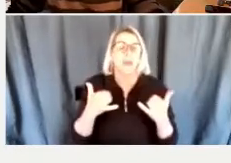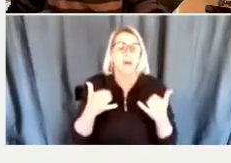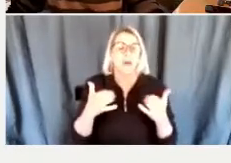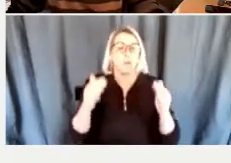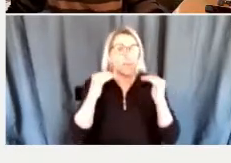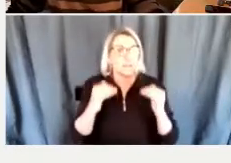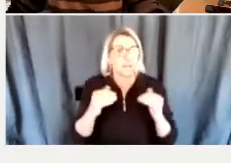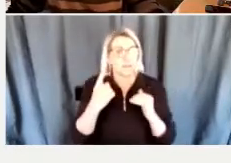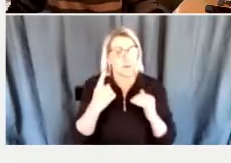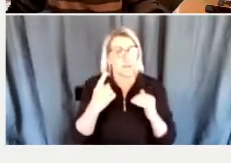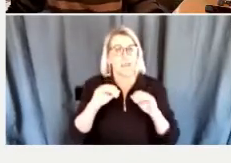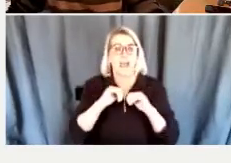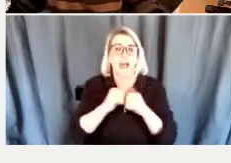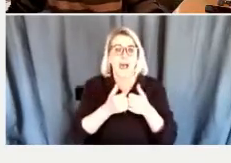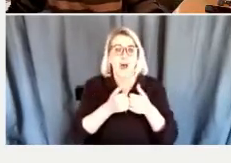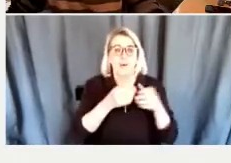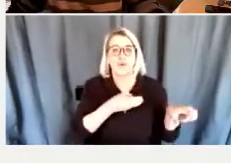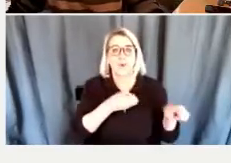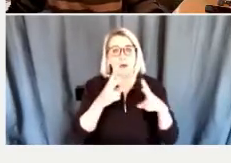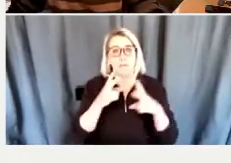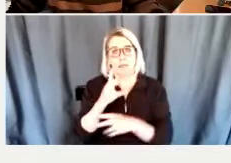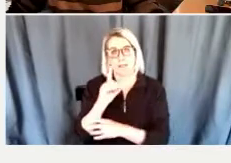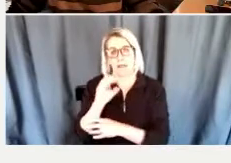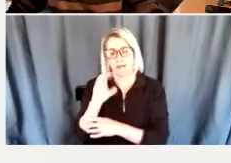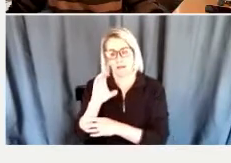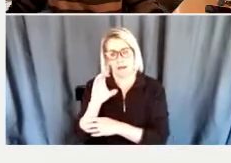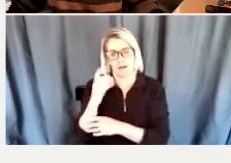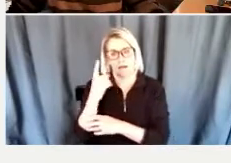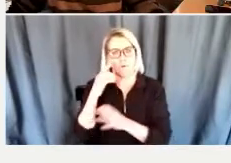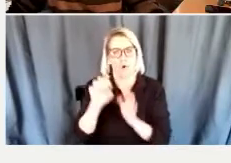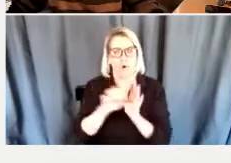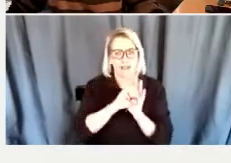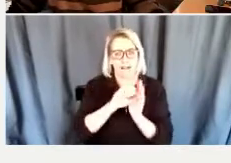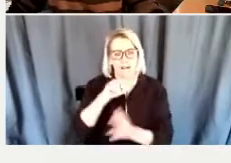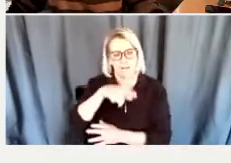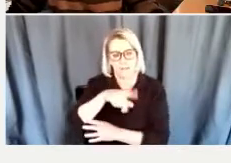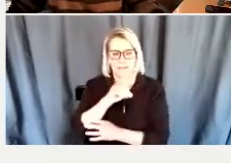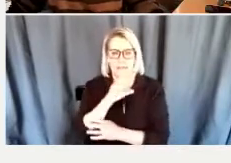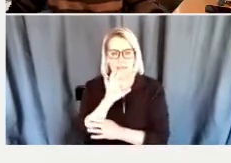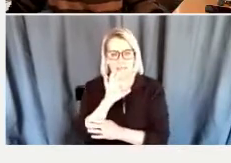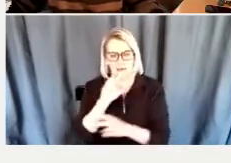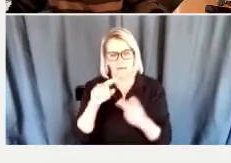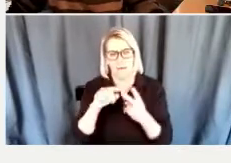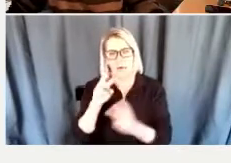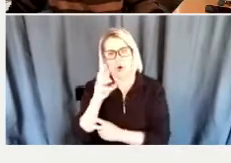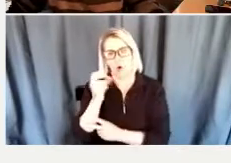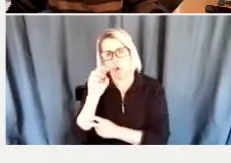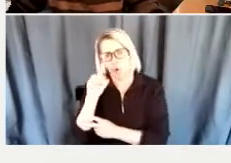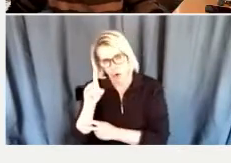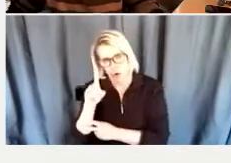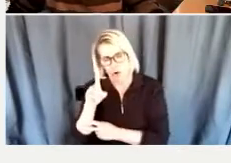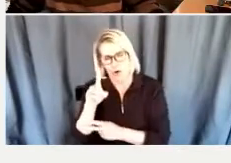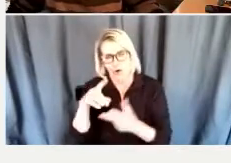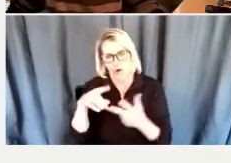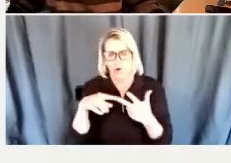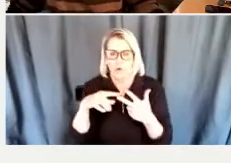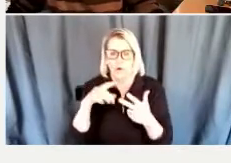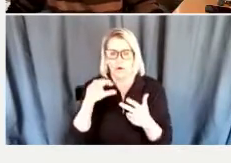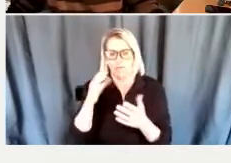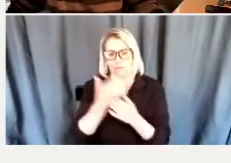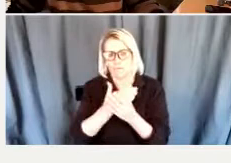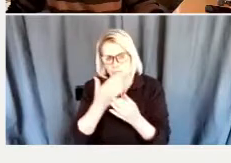to upload a document for example PDF, Word document, Excel file, or PowerPoint. So you